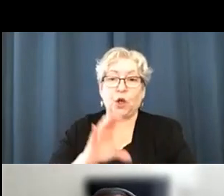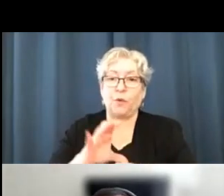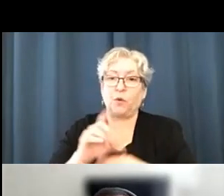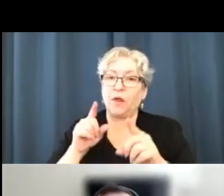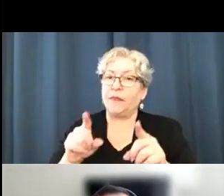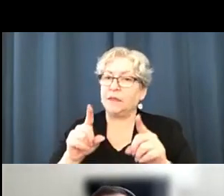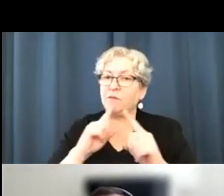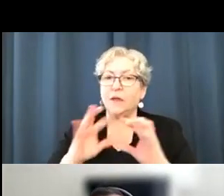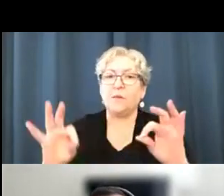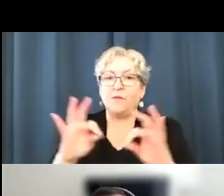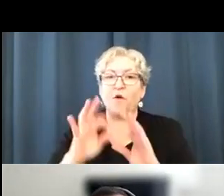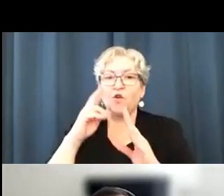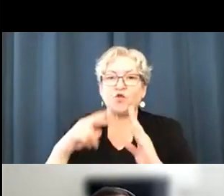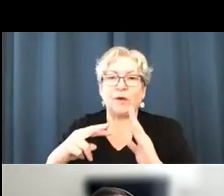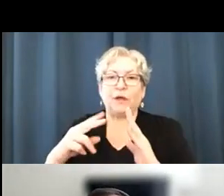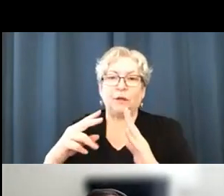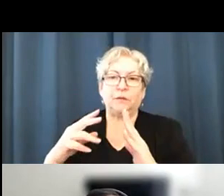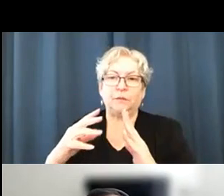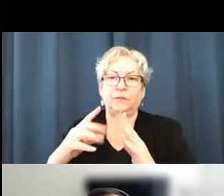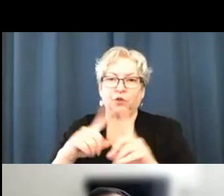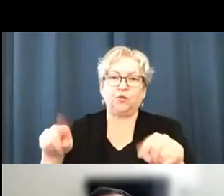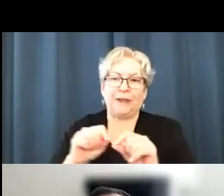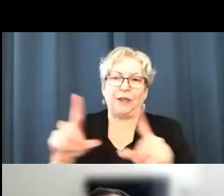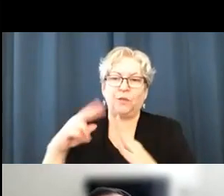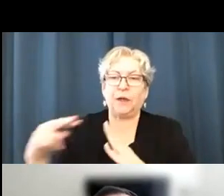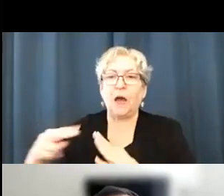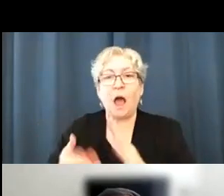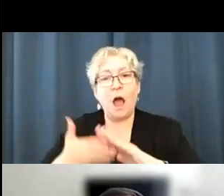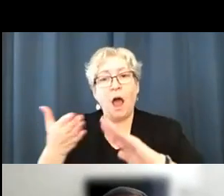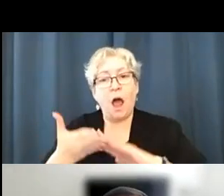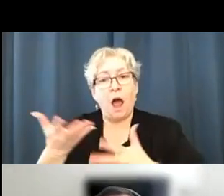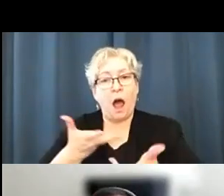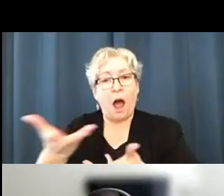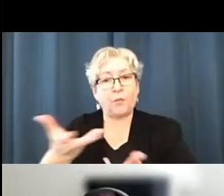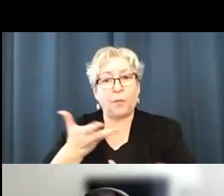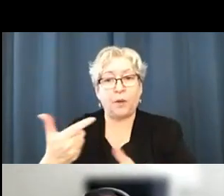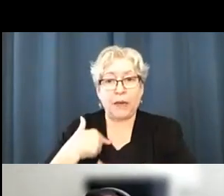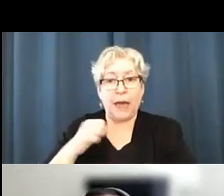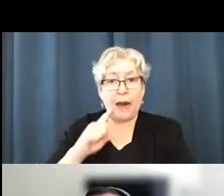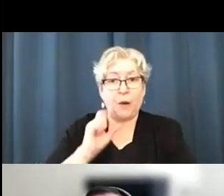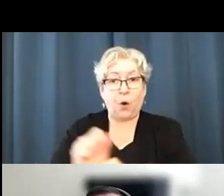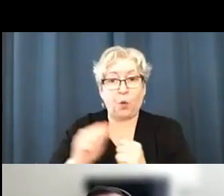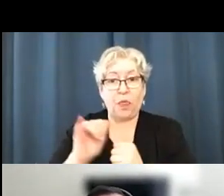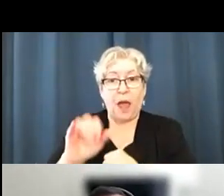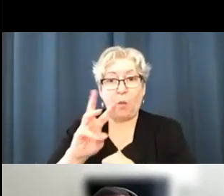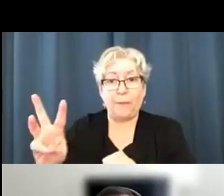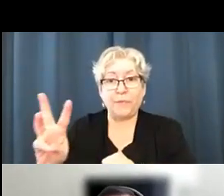for a screen reader perceivability. Operable is, can I interact with the website, for example, using my main mode of interaction?